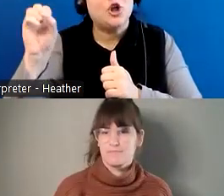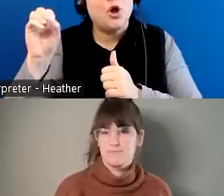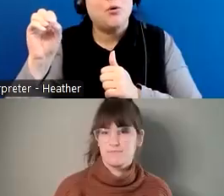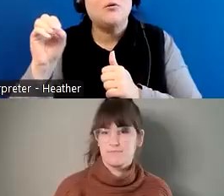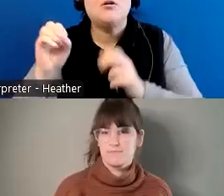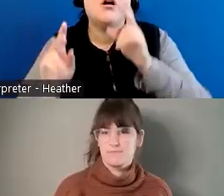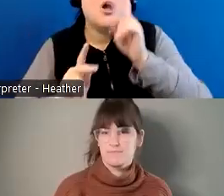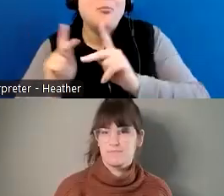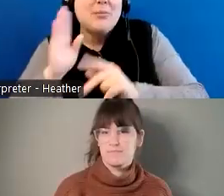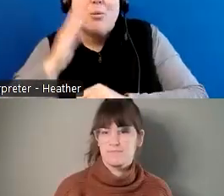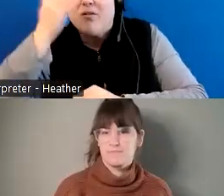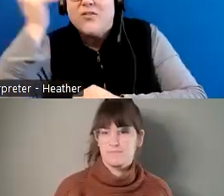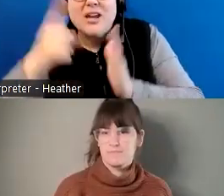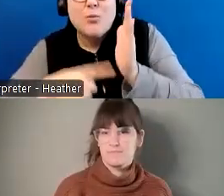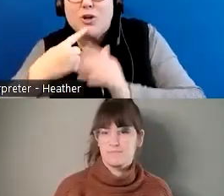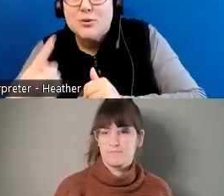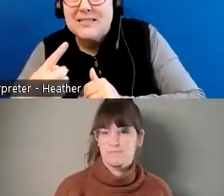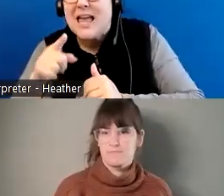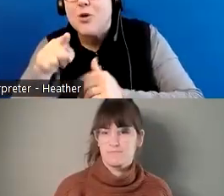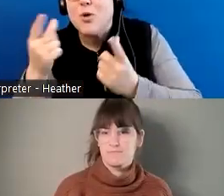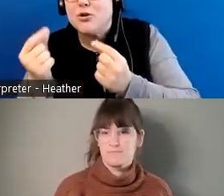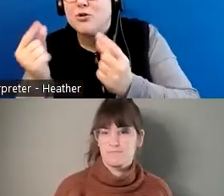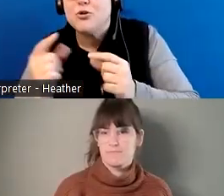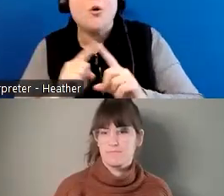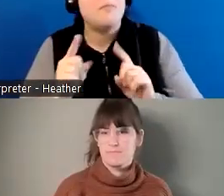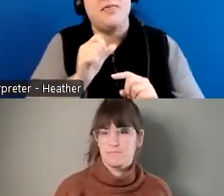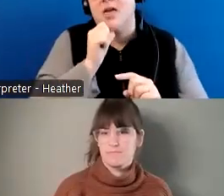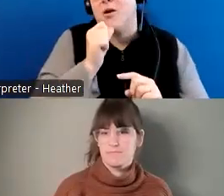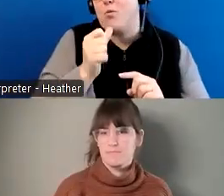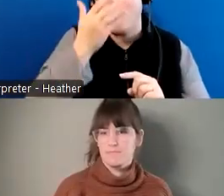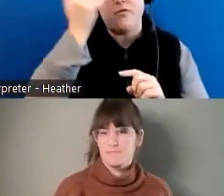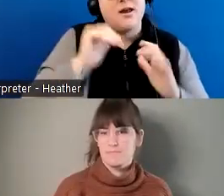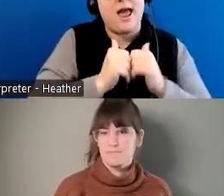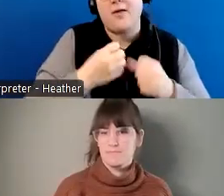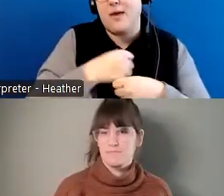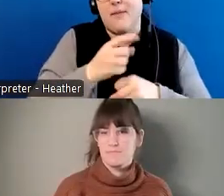what you do or did but they won't forget how you made them feel. If we're going to really do an